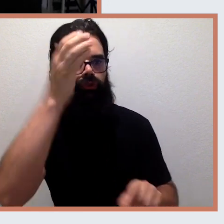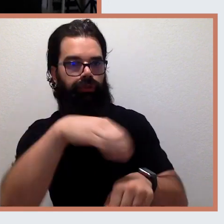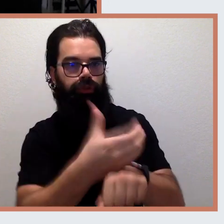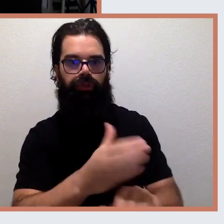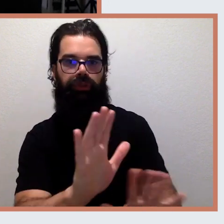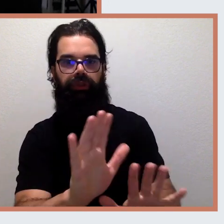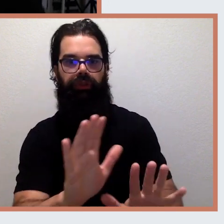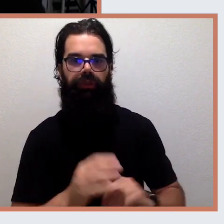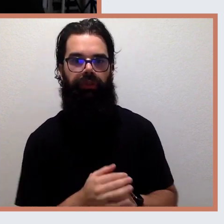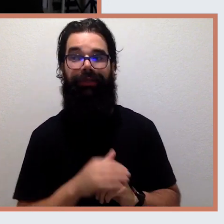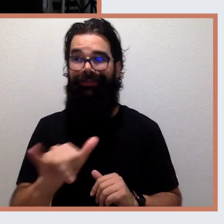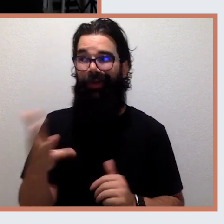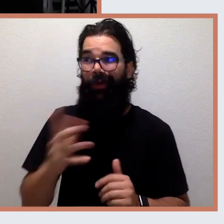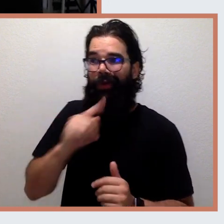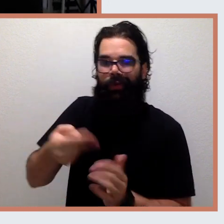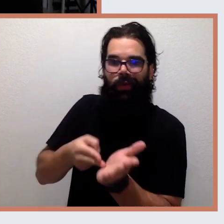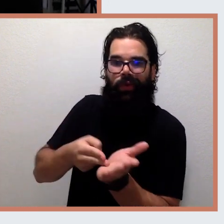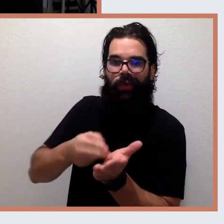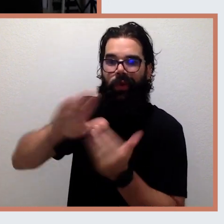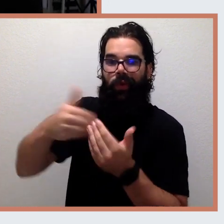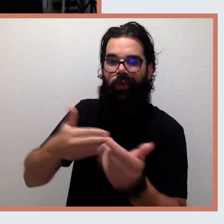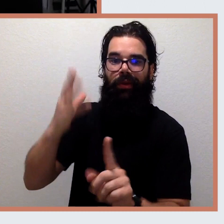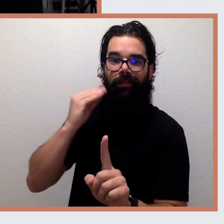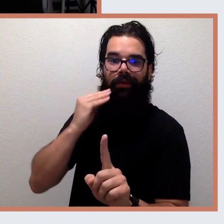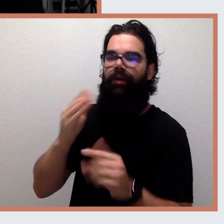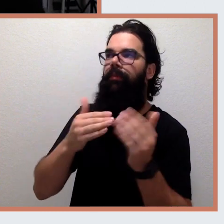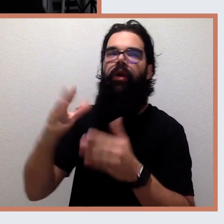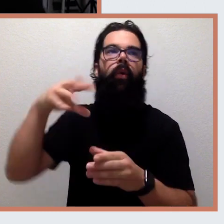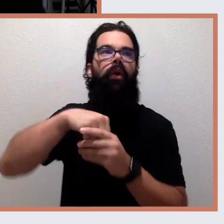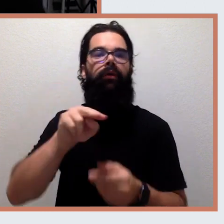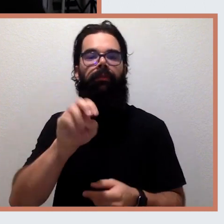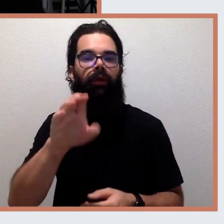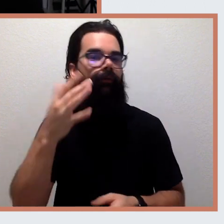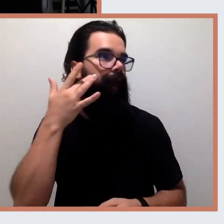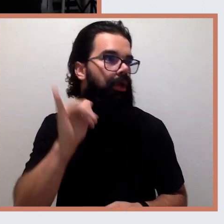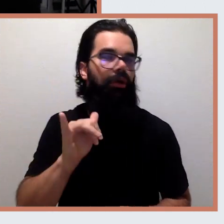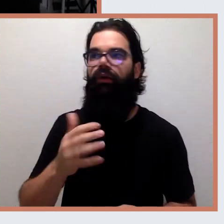Or, "That's not true, Carly." And you're like, "Yeah, but that's my truth. That's what I experienced." Whether it be in Nebraska or California or wherever,